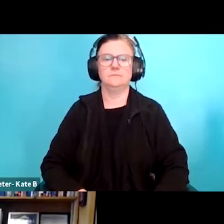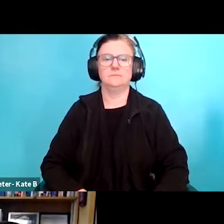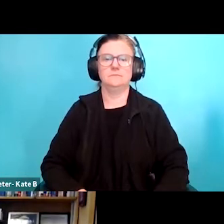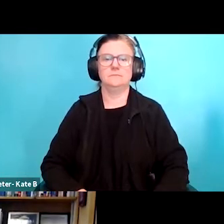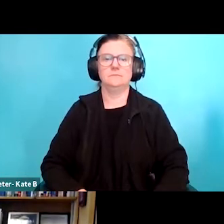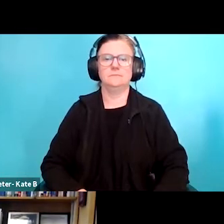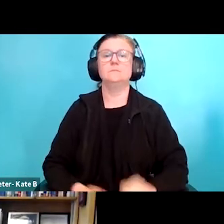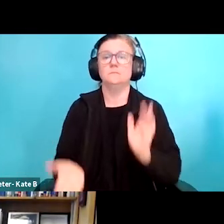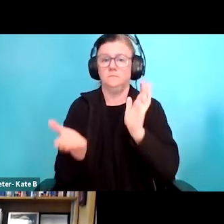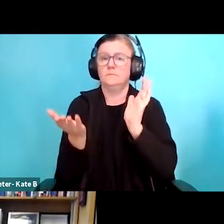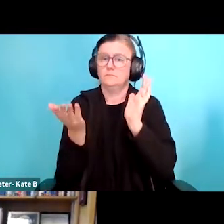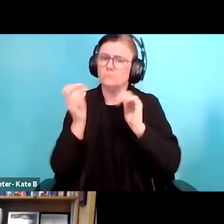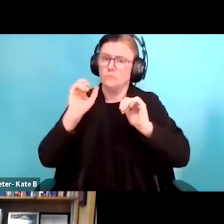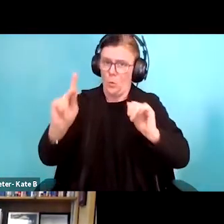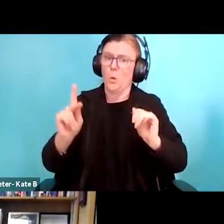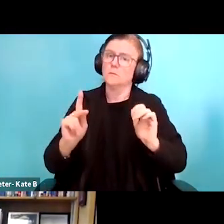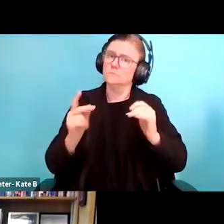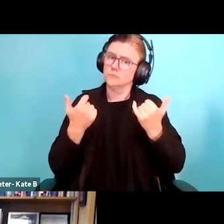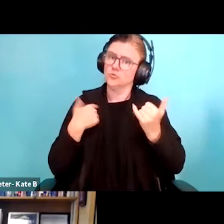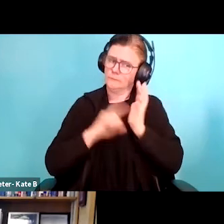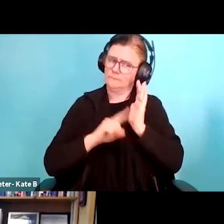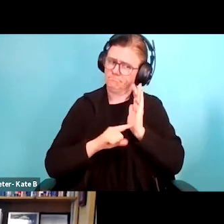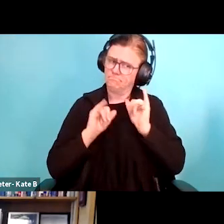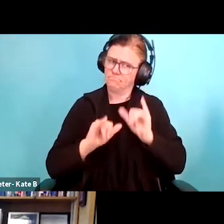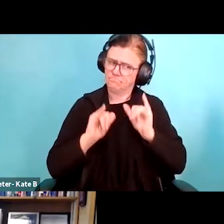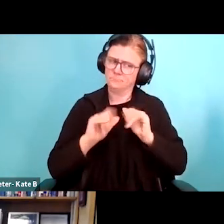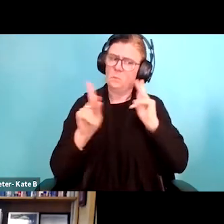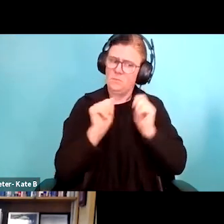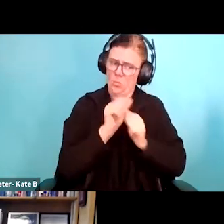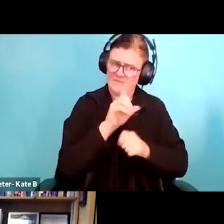given this higher prevalence of social isolation and loneliness among adults with disabilities.